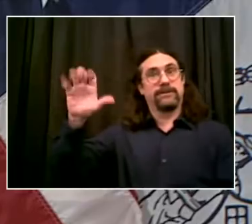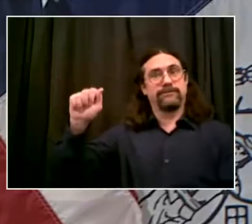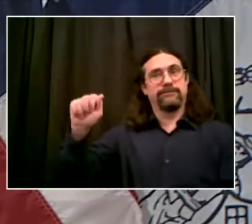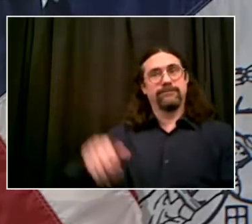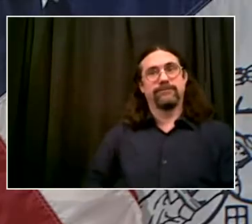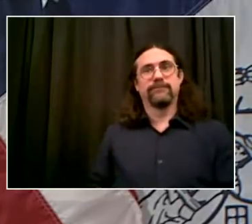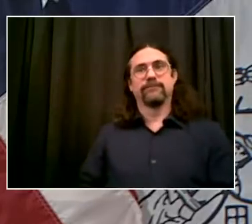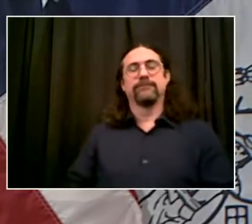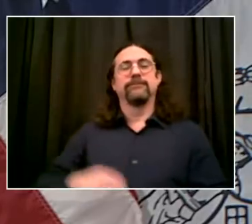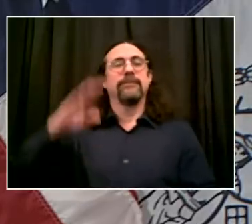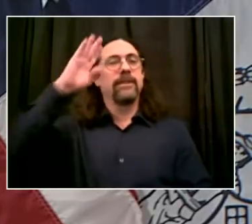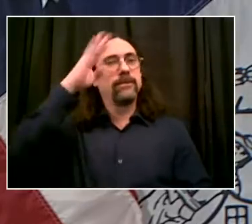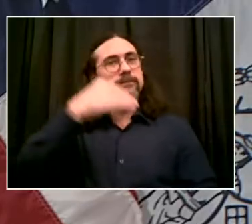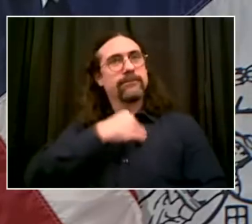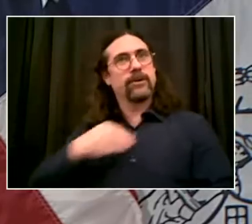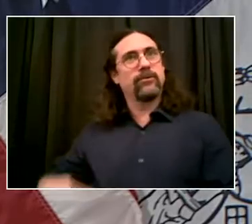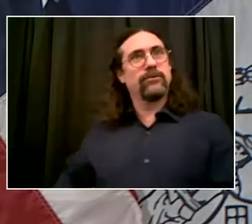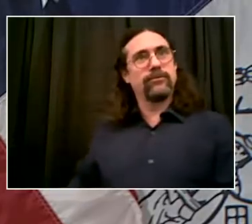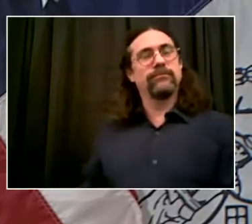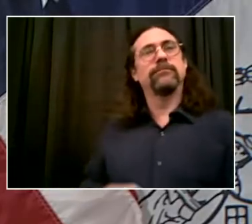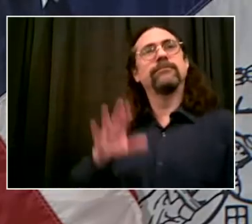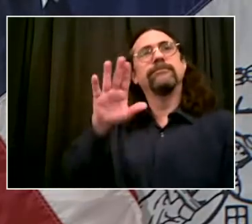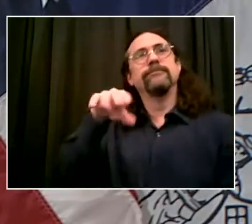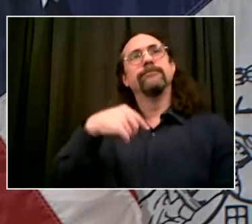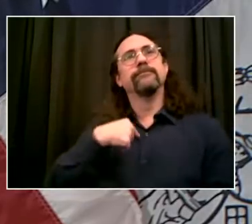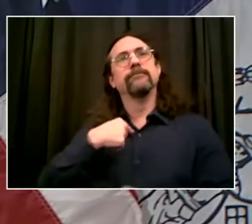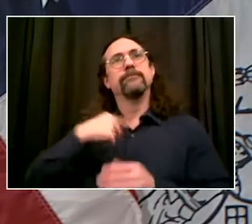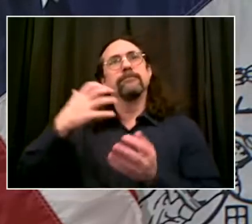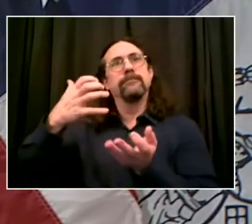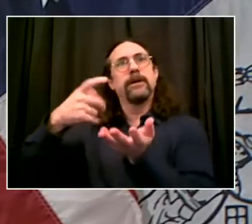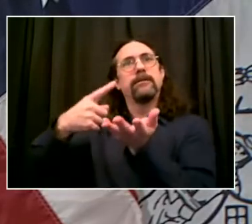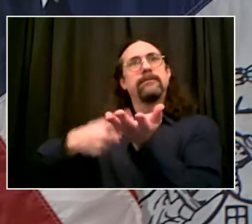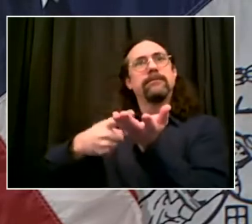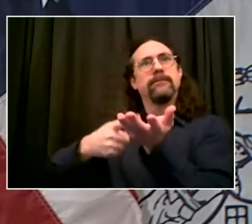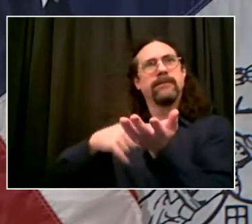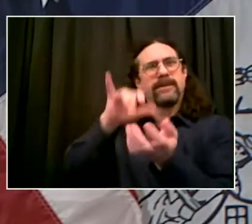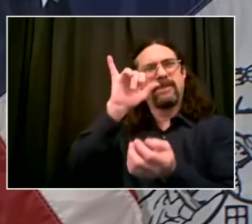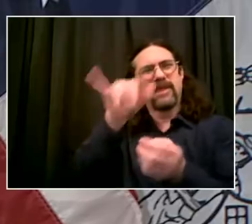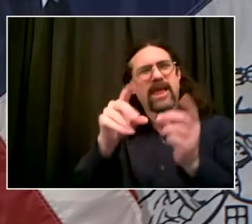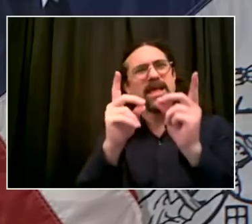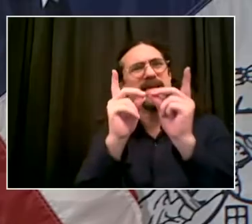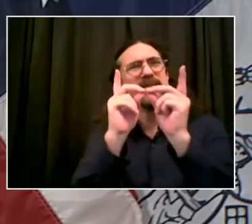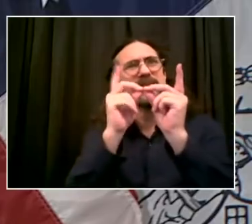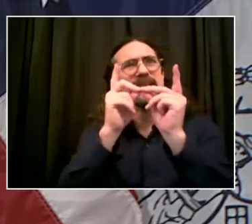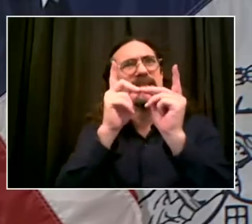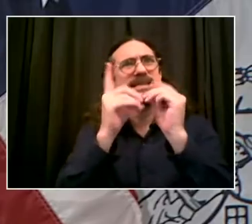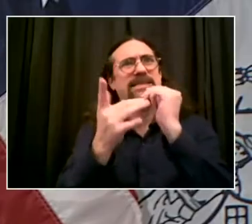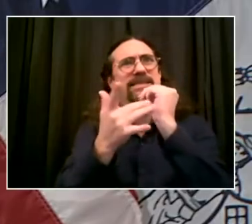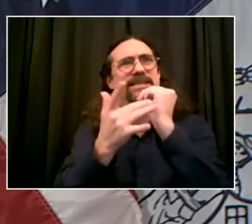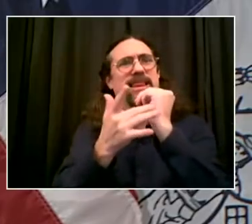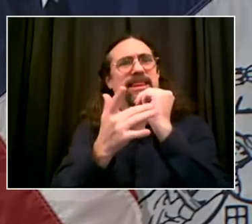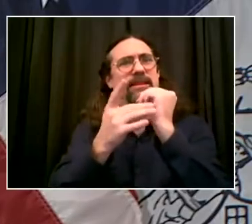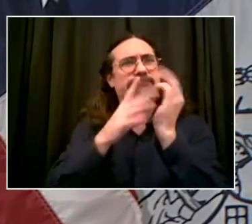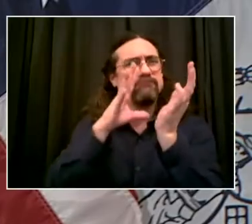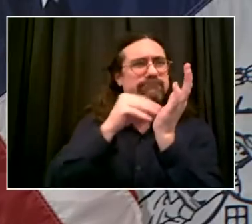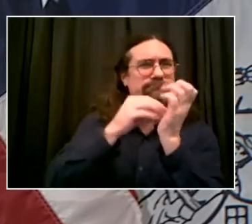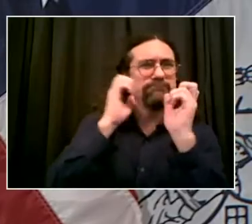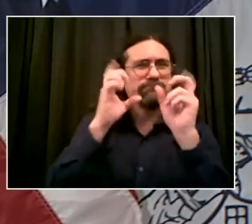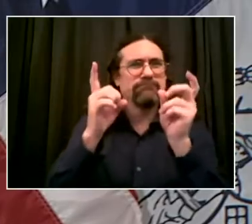JESSICA GOULD. Reporter: I WANTED TO HEAR A LITTLE BIT MORRE ABOUT THE DIGITAL